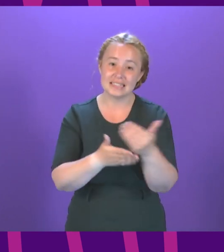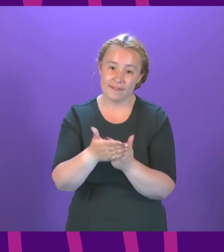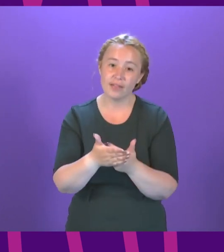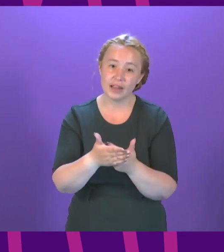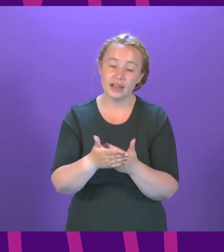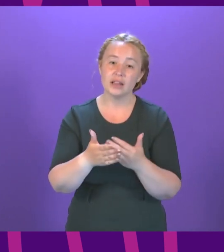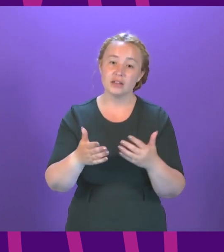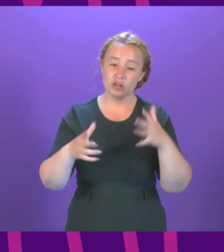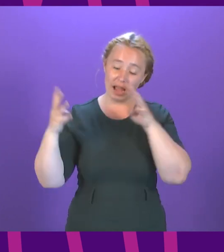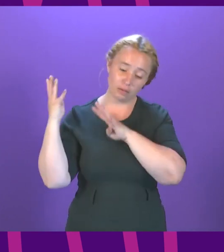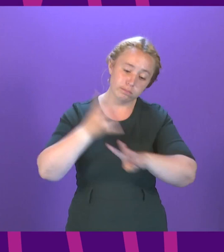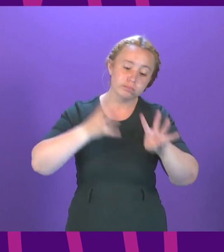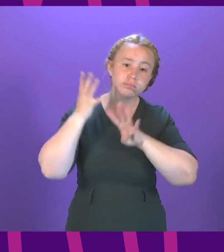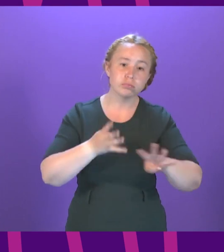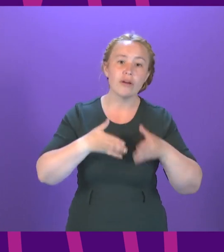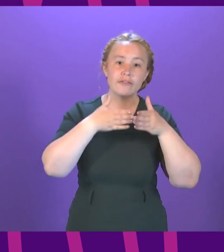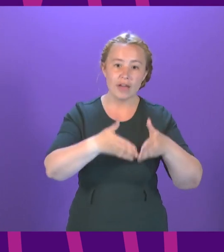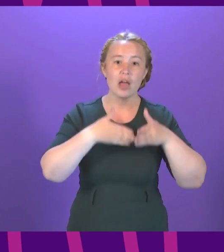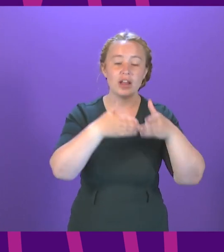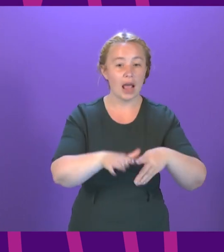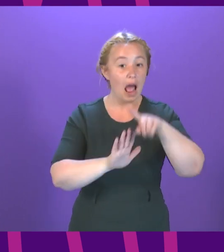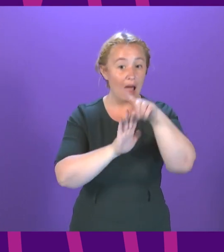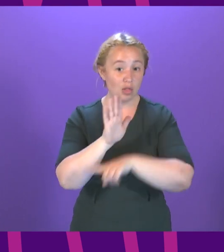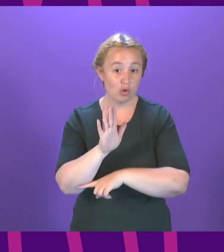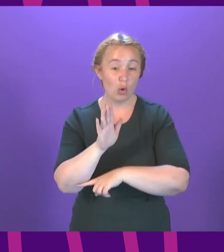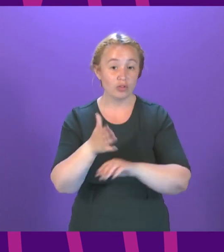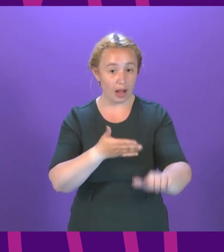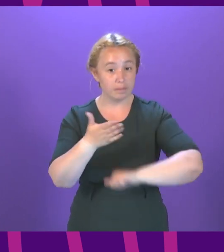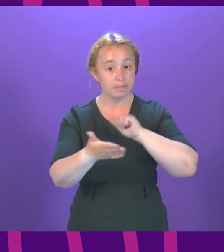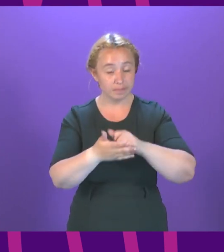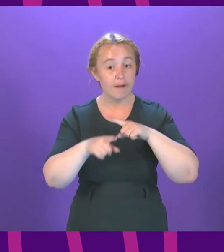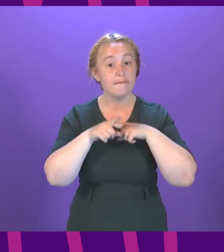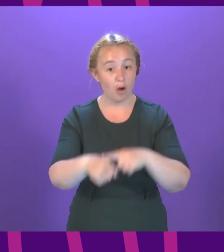ensuring that the mitigations that should be in place are in place for local people?